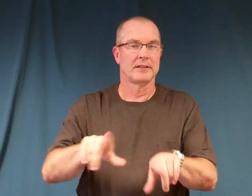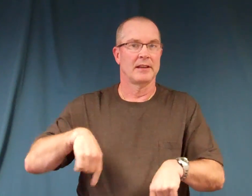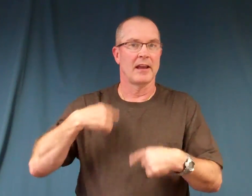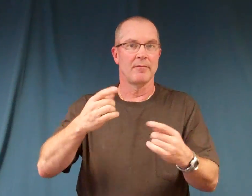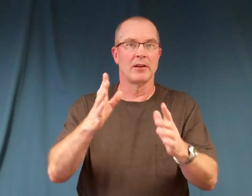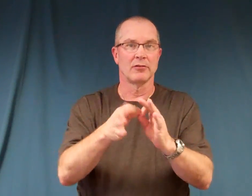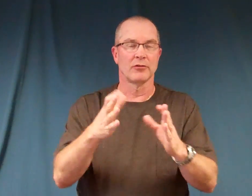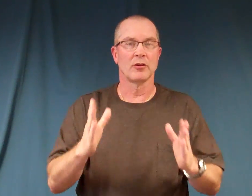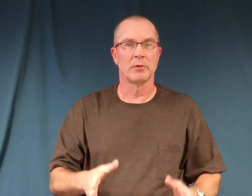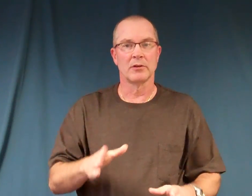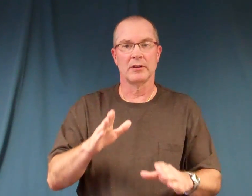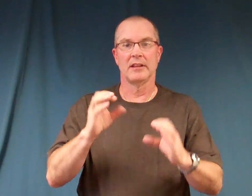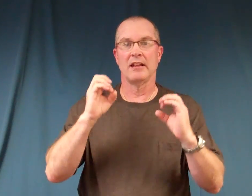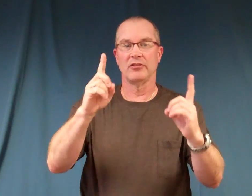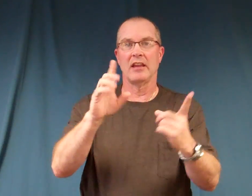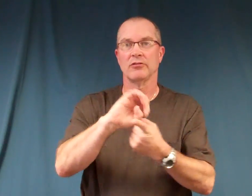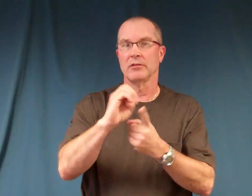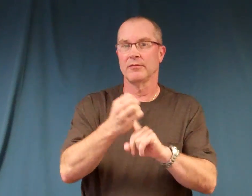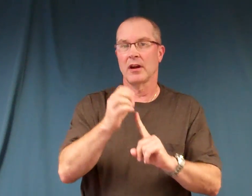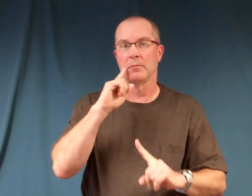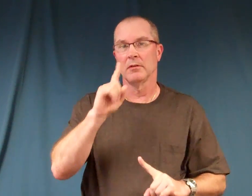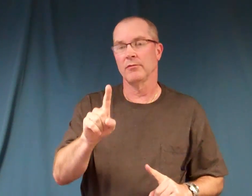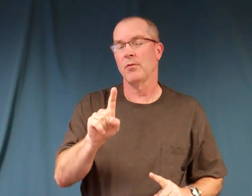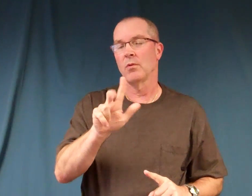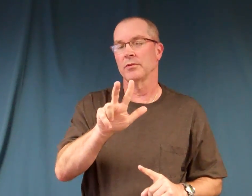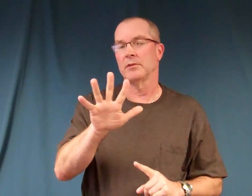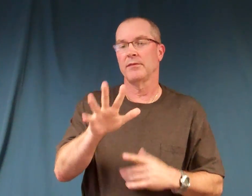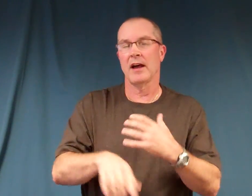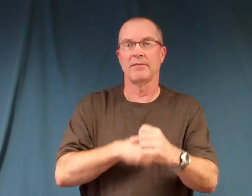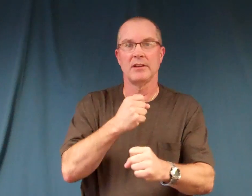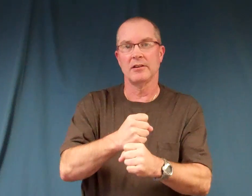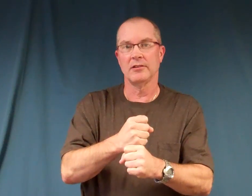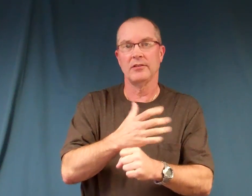Institute for the Deaf. I’ve been an interpreter in the educational environment for 35 years